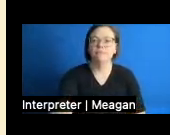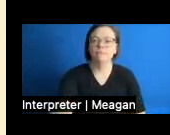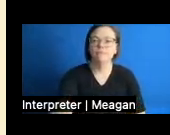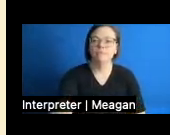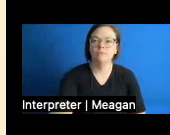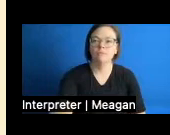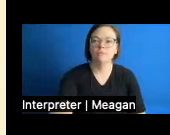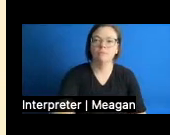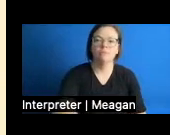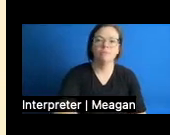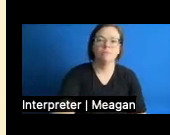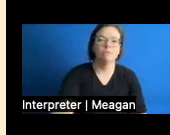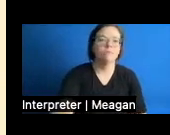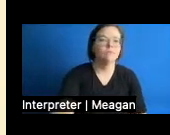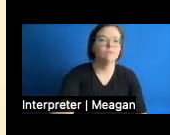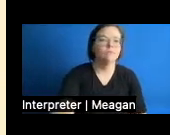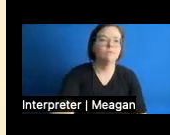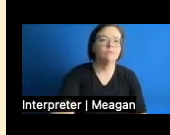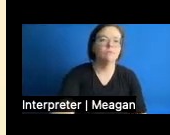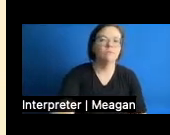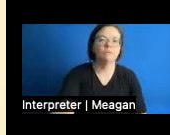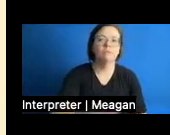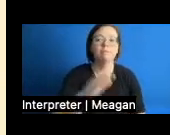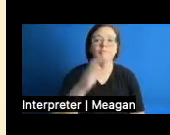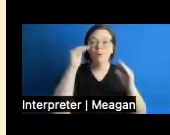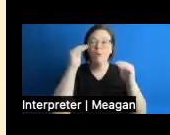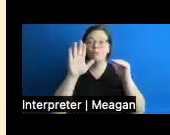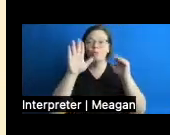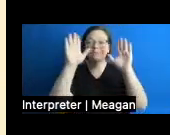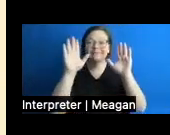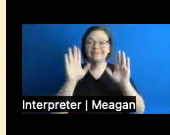Yeah. Hope your Sunday is going really well.